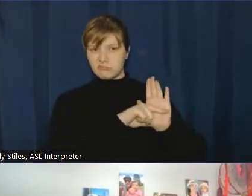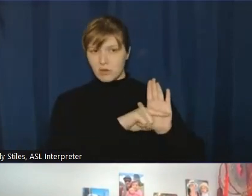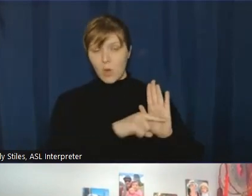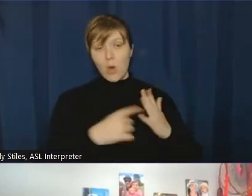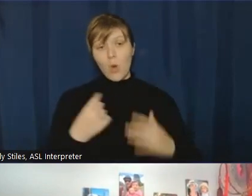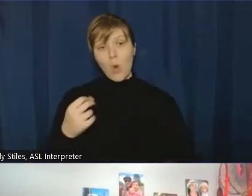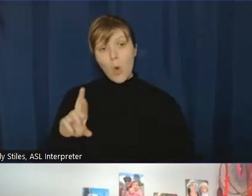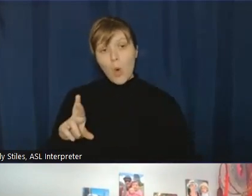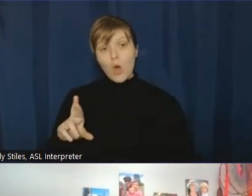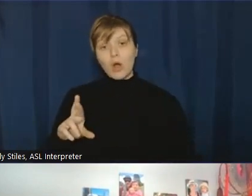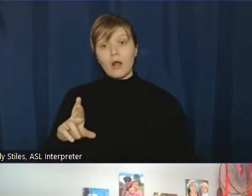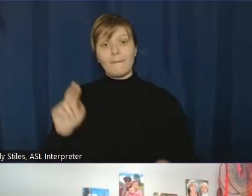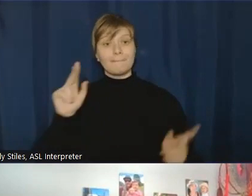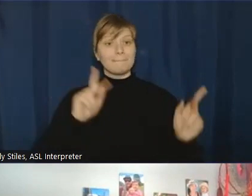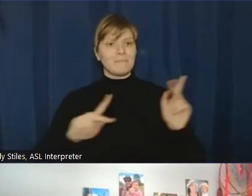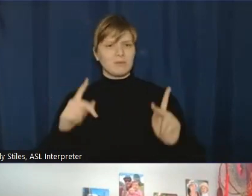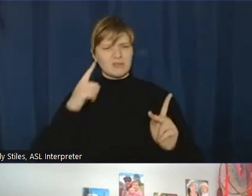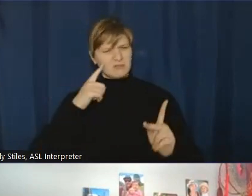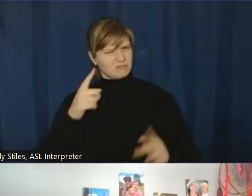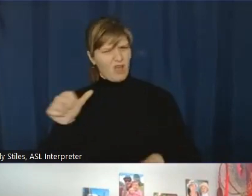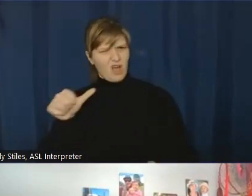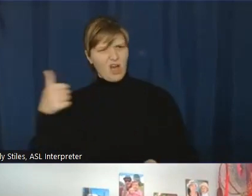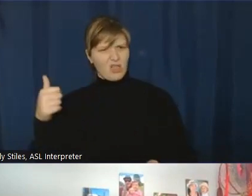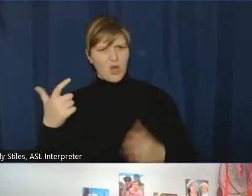there were larger communities that deserved the funds more than we did.